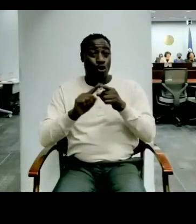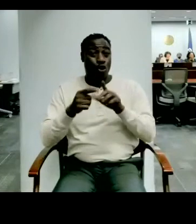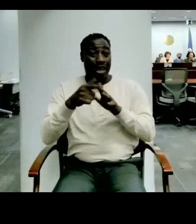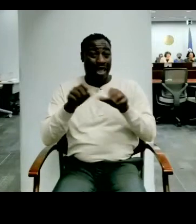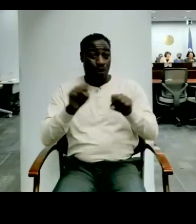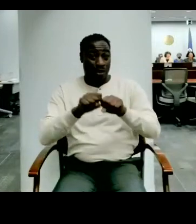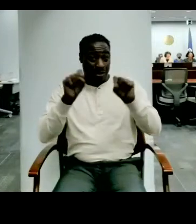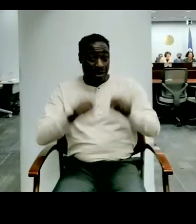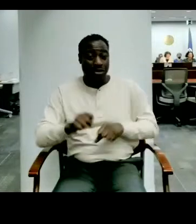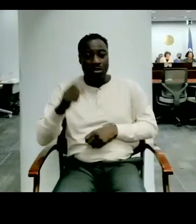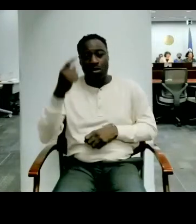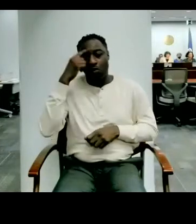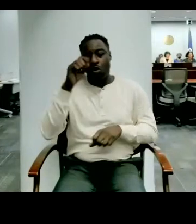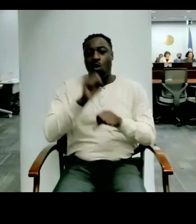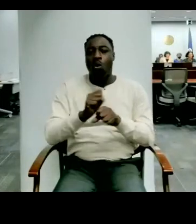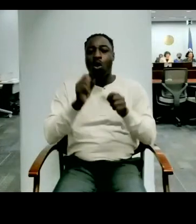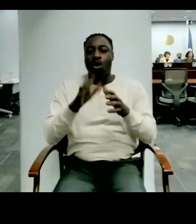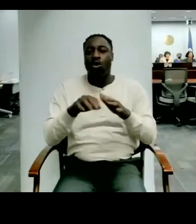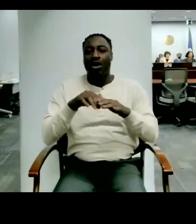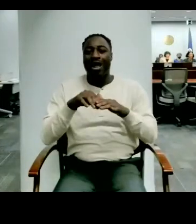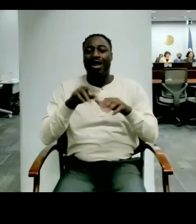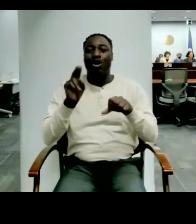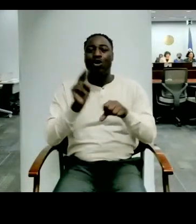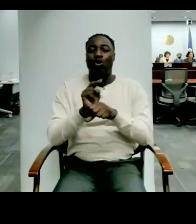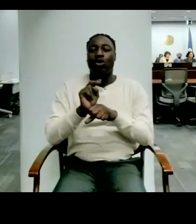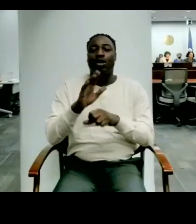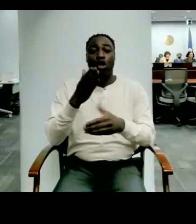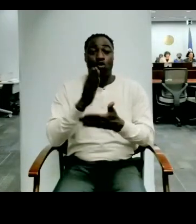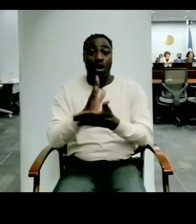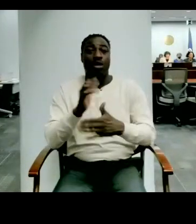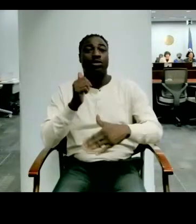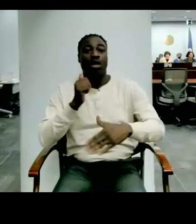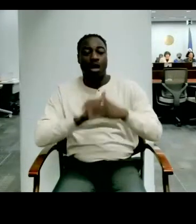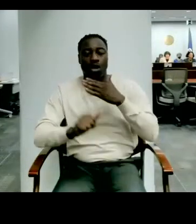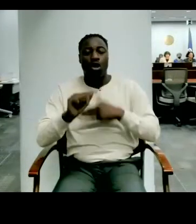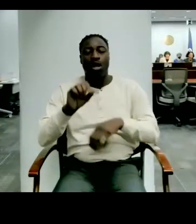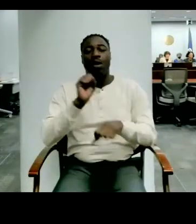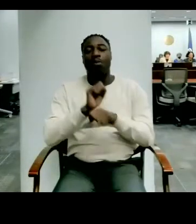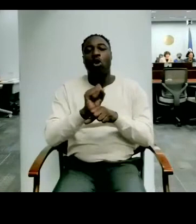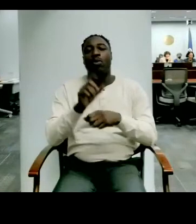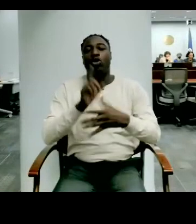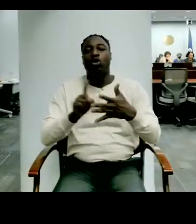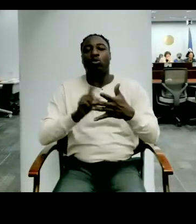system for workers exercising their rights under our employment discrimination statutes.